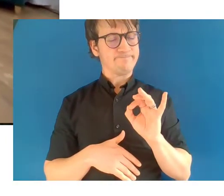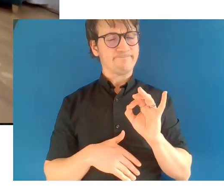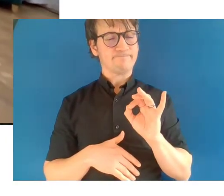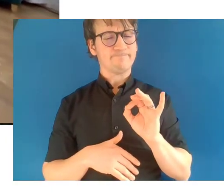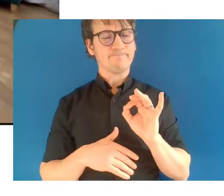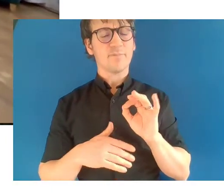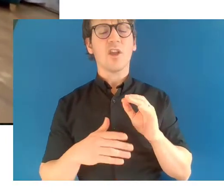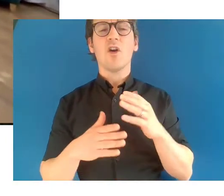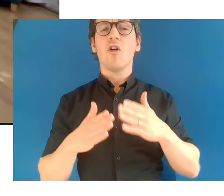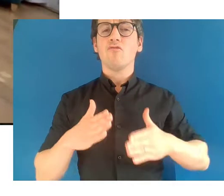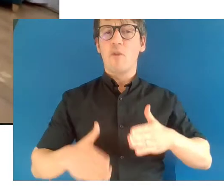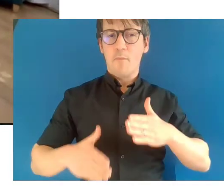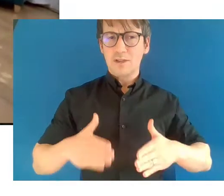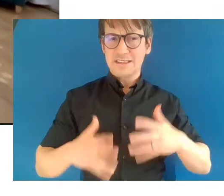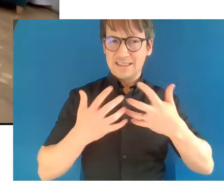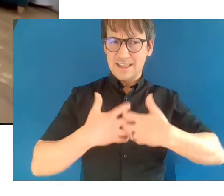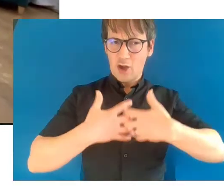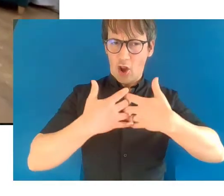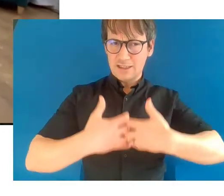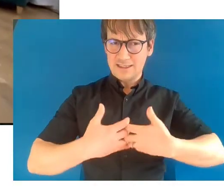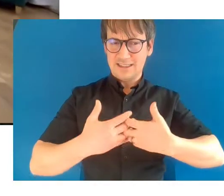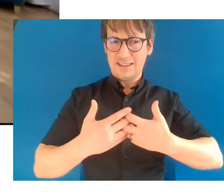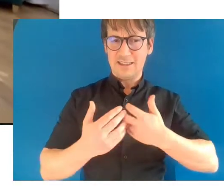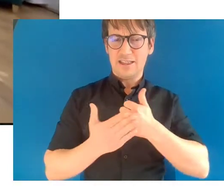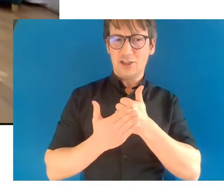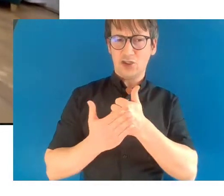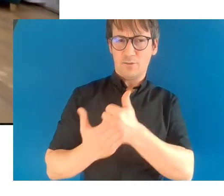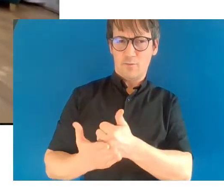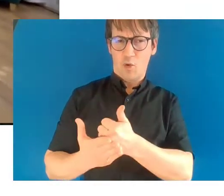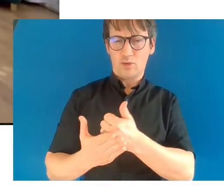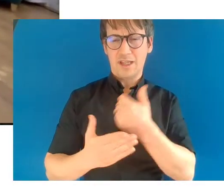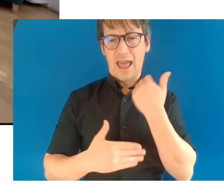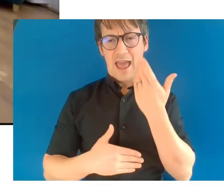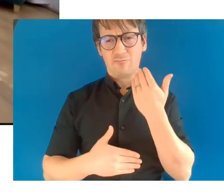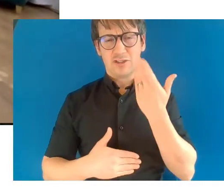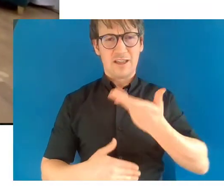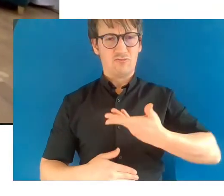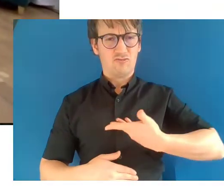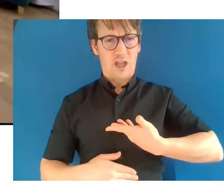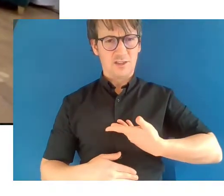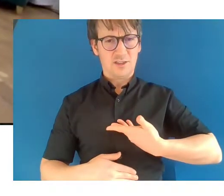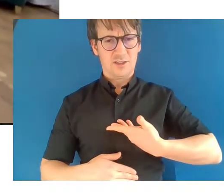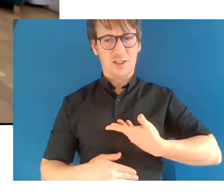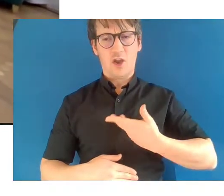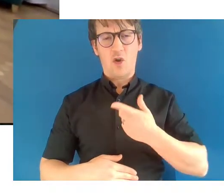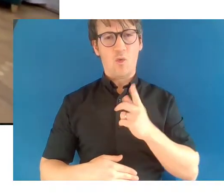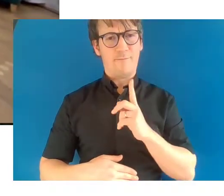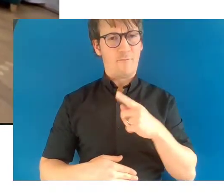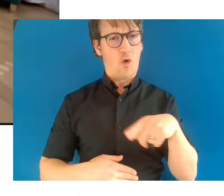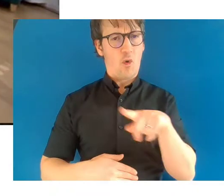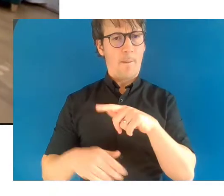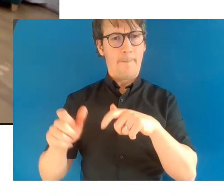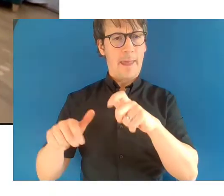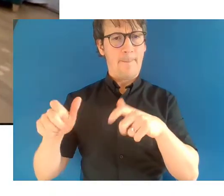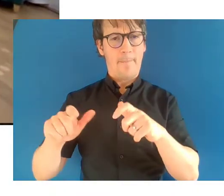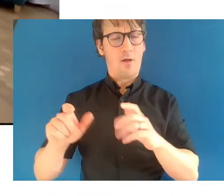and asking how can robotics technology support everyday rights to participate in all aspects